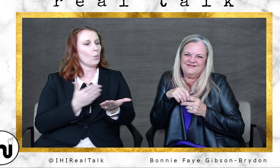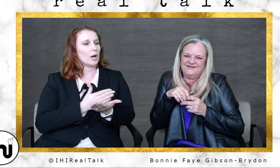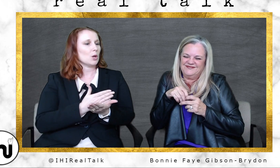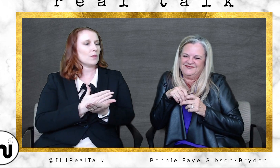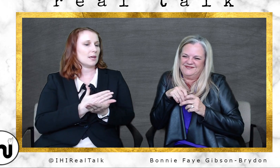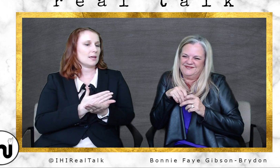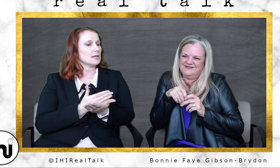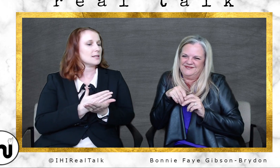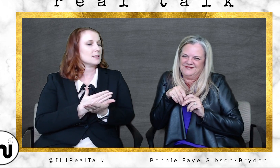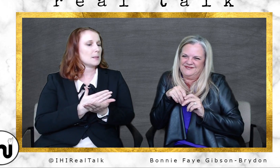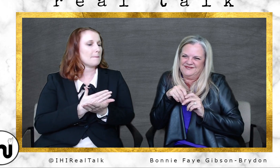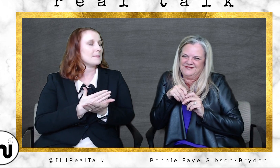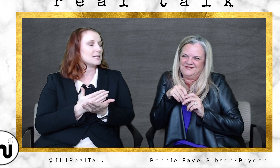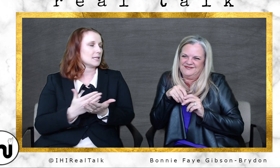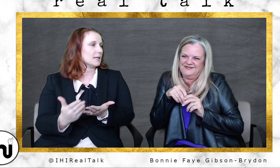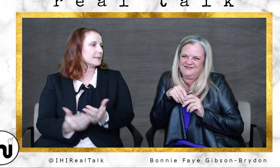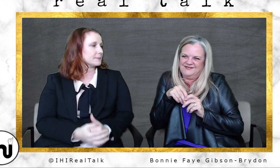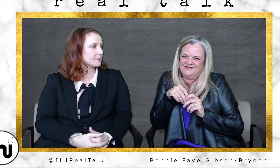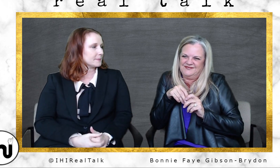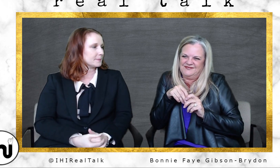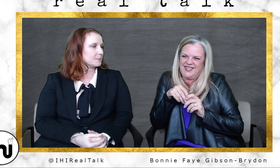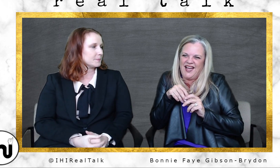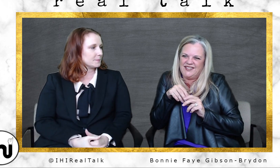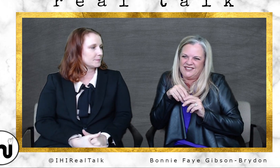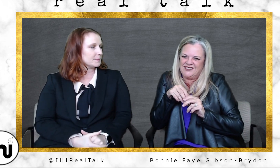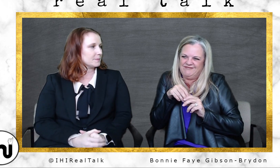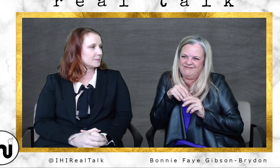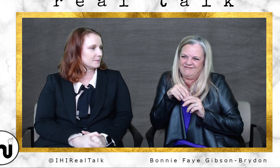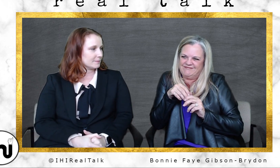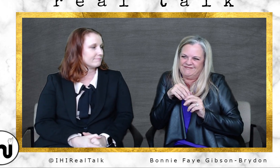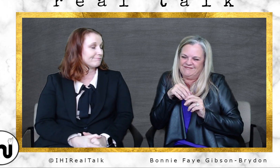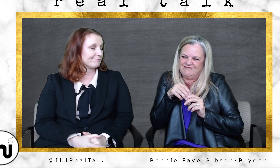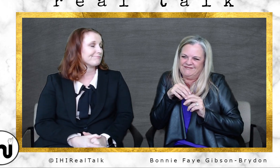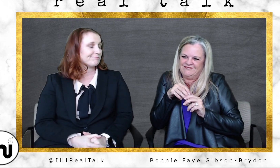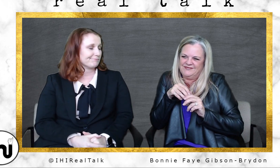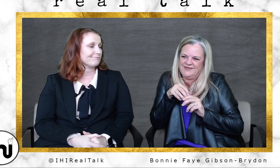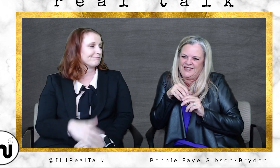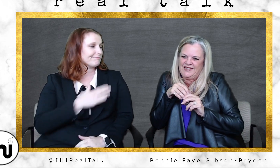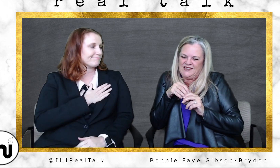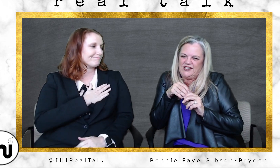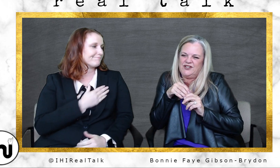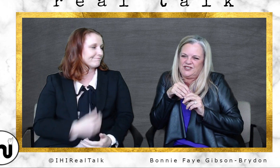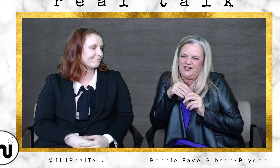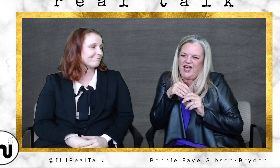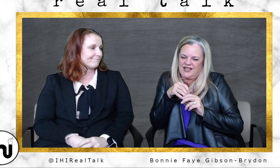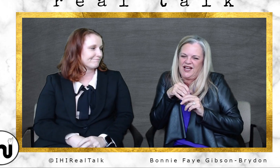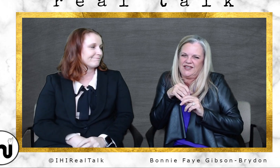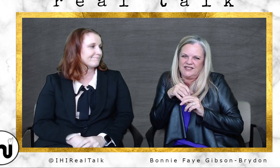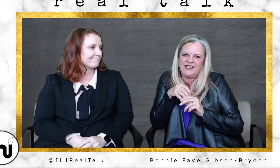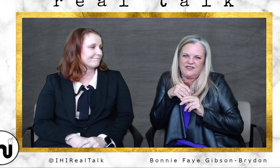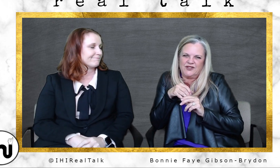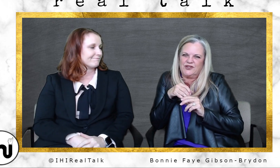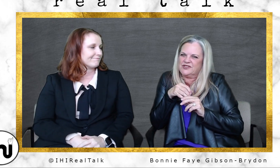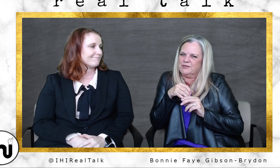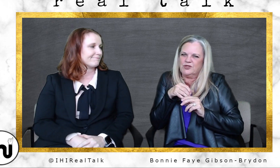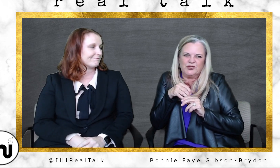what do you think is missing? Bonnie: Kindness. There is a lot of kindness out there. There's some good people